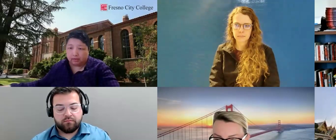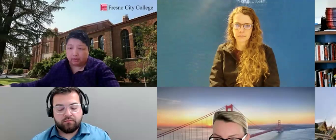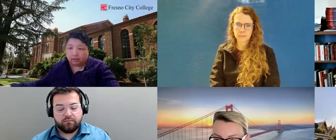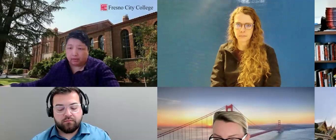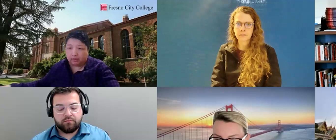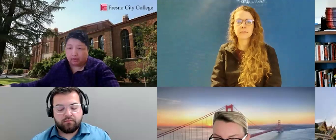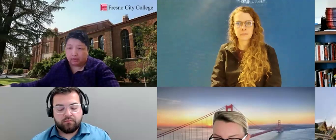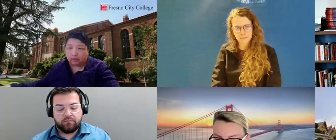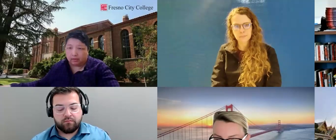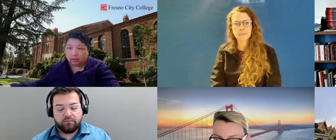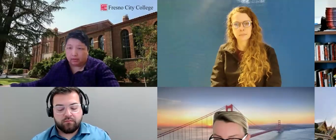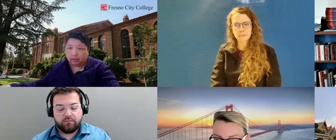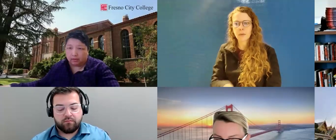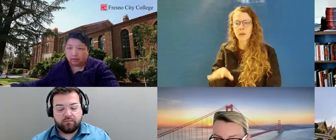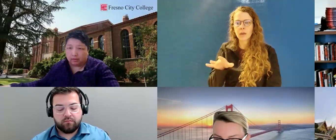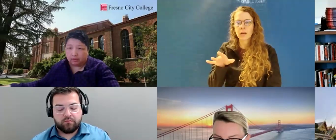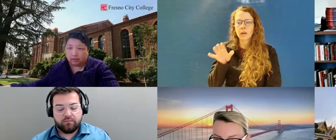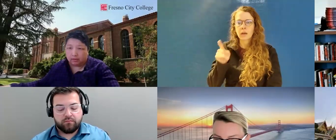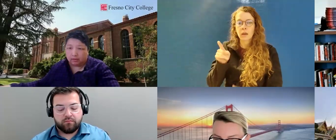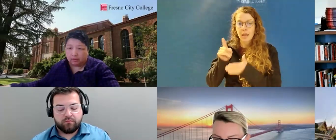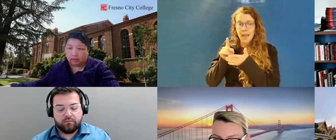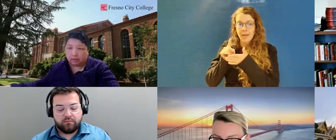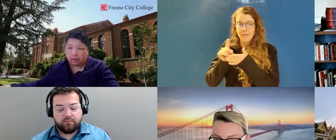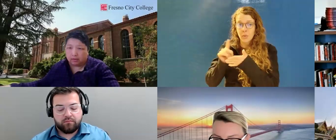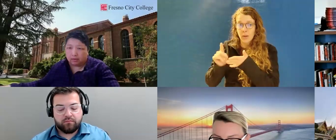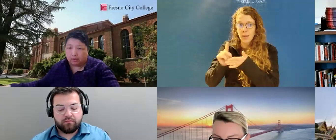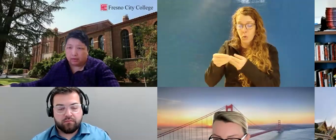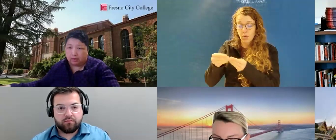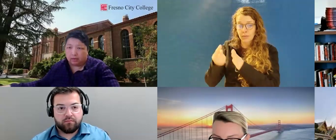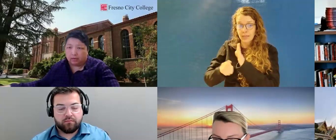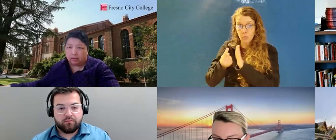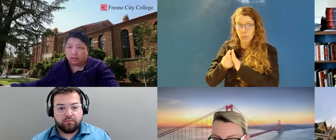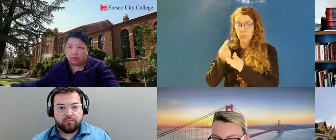Yeah. The, the okay. So the weekly, office hours for. Yeah.